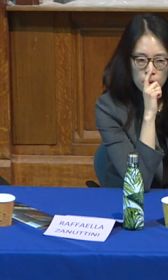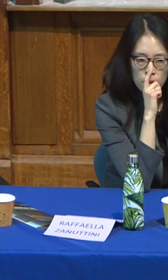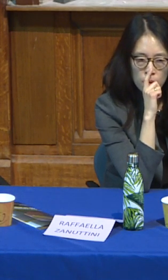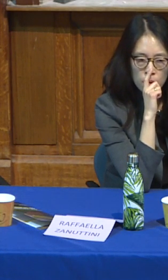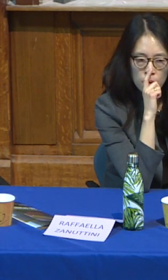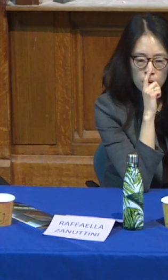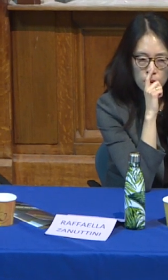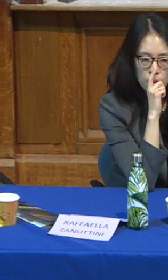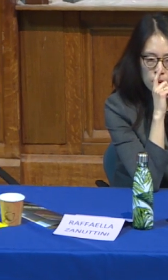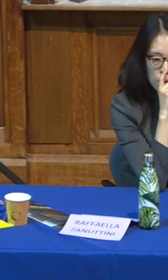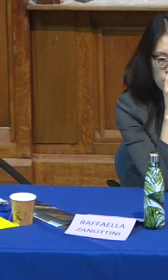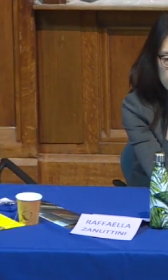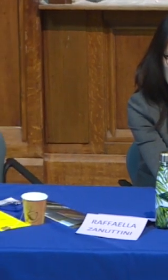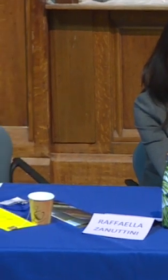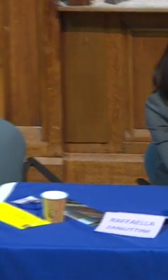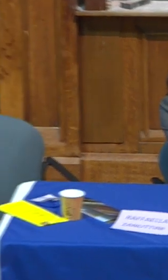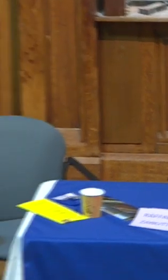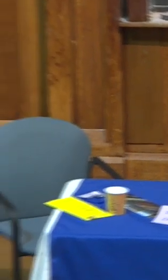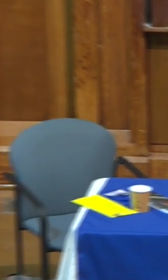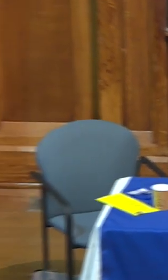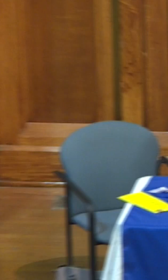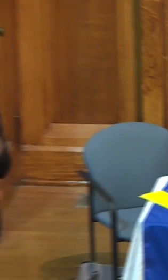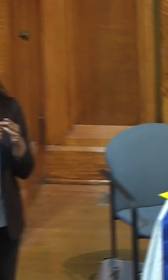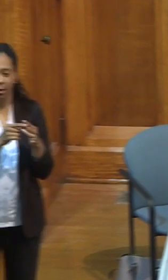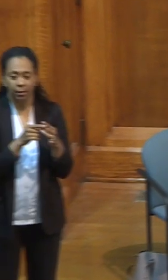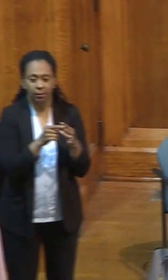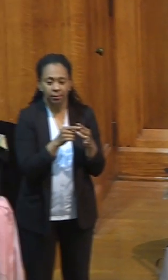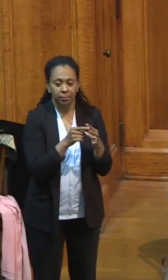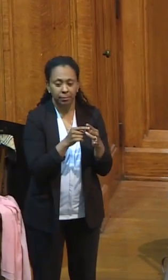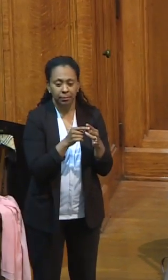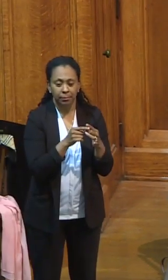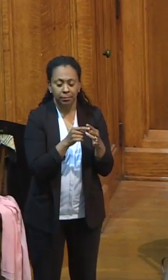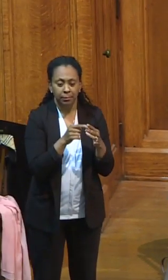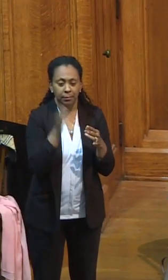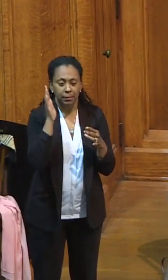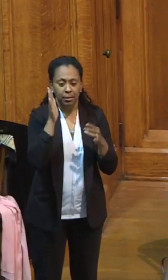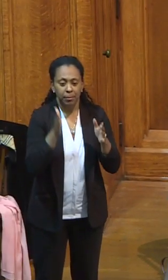to Dr. Kocab's point about tracing language origins